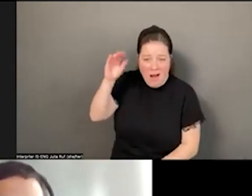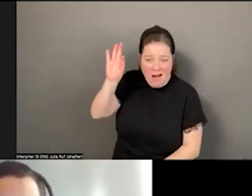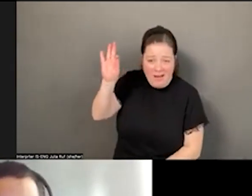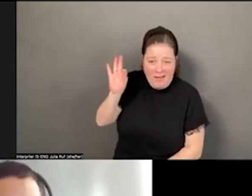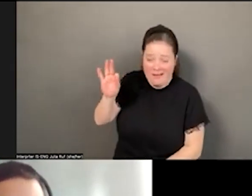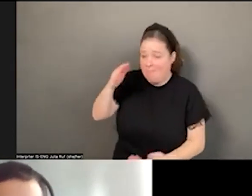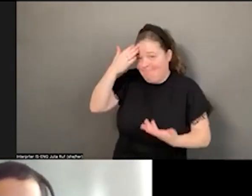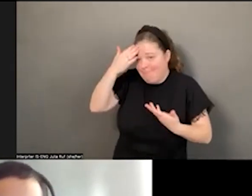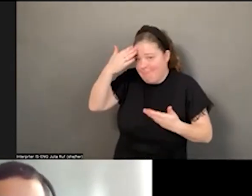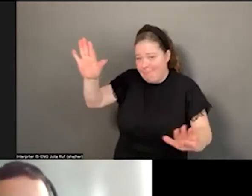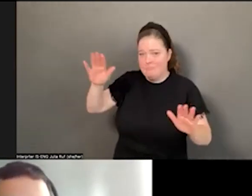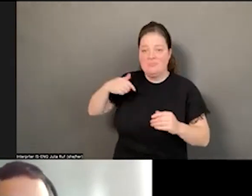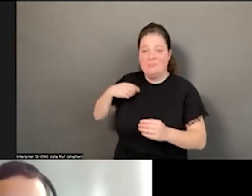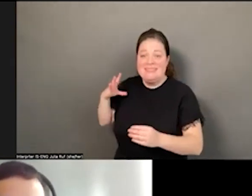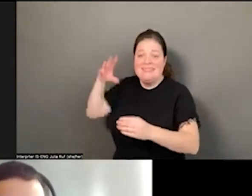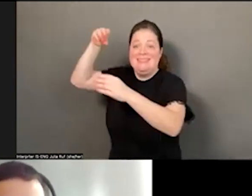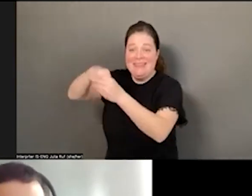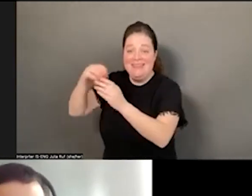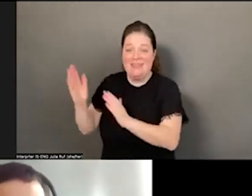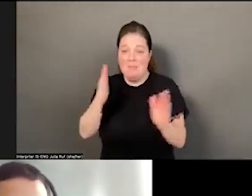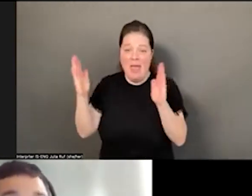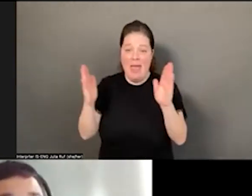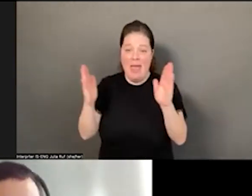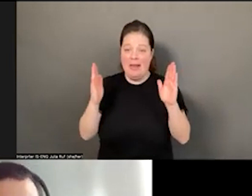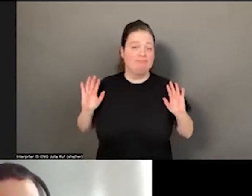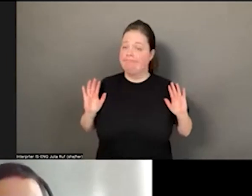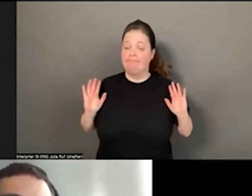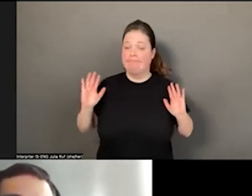We just found just before Christmas that they published it very quietly.